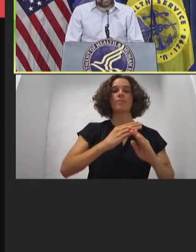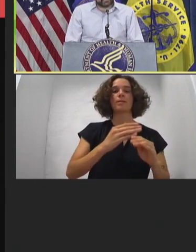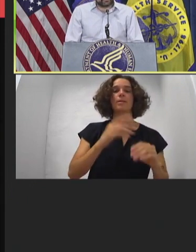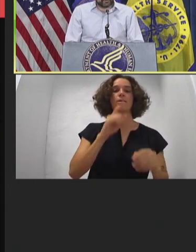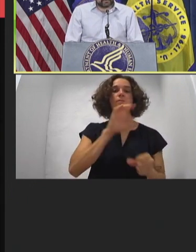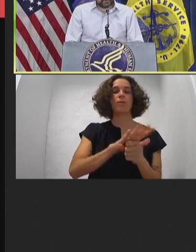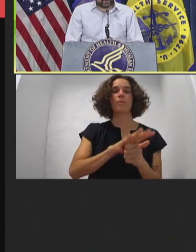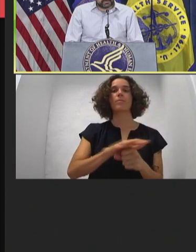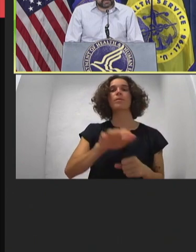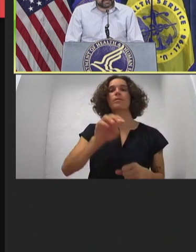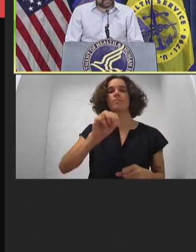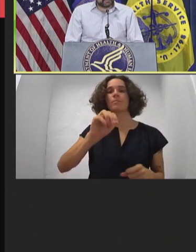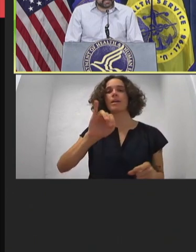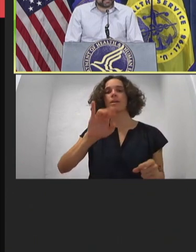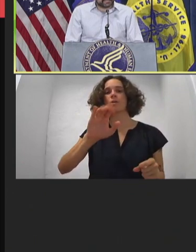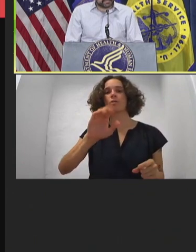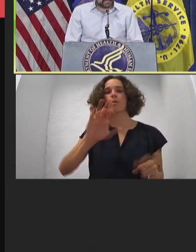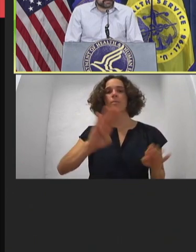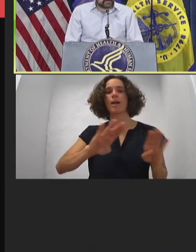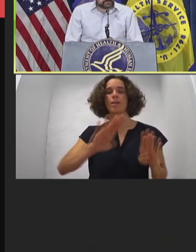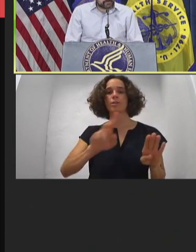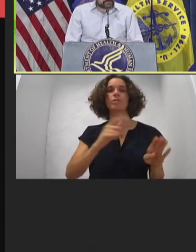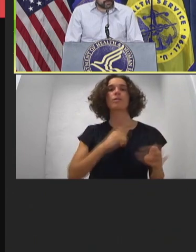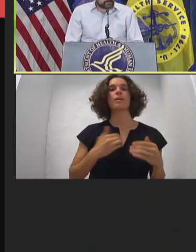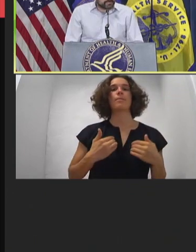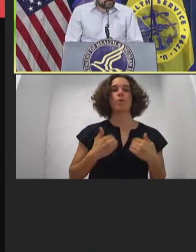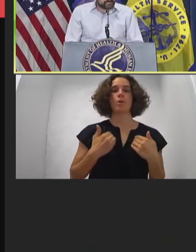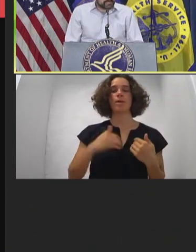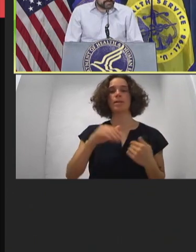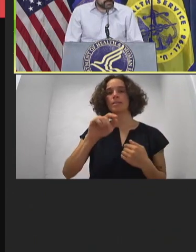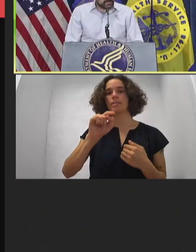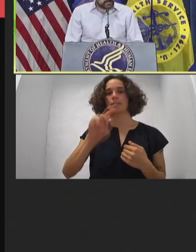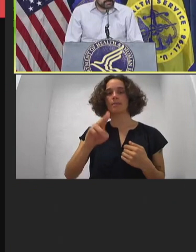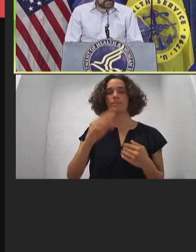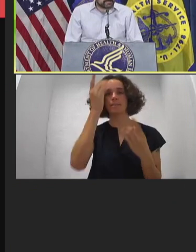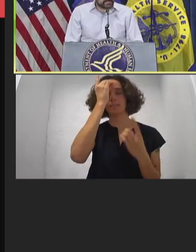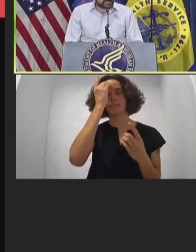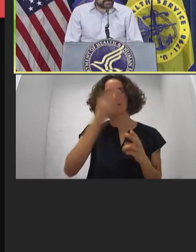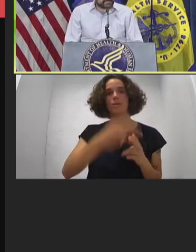confirmed pulmonary TB disease, and those are called POD studies.